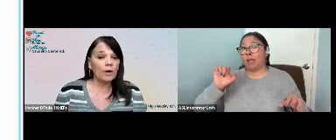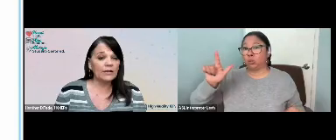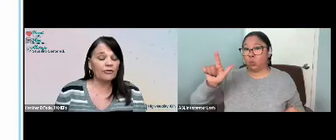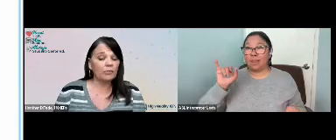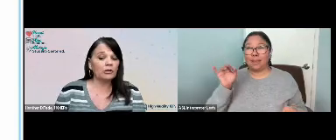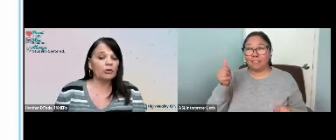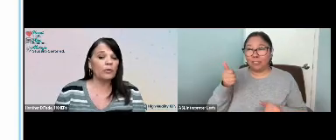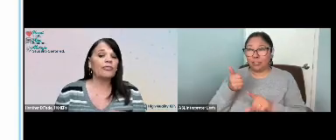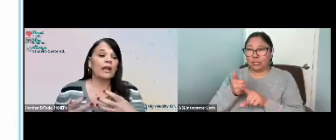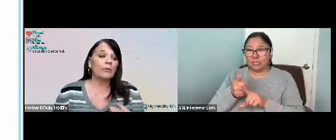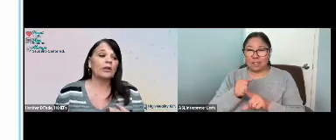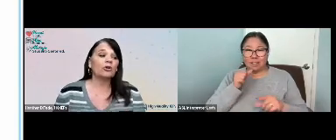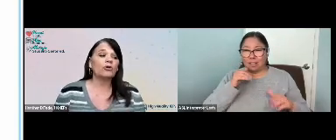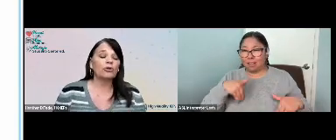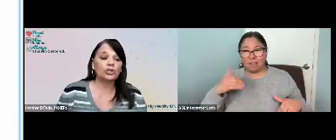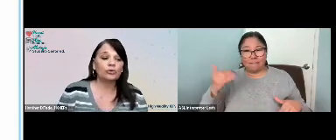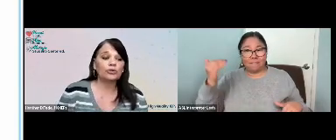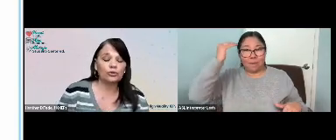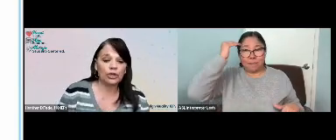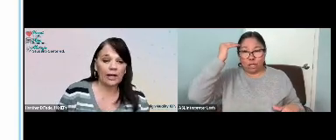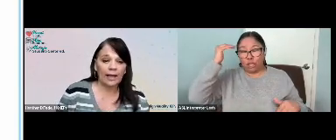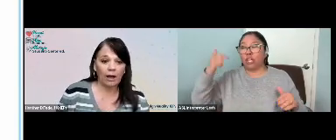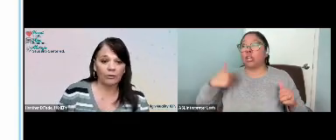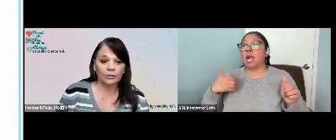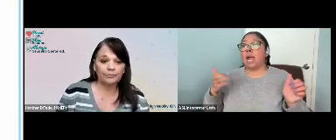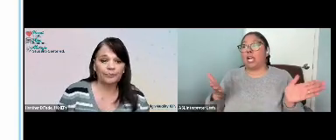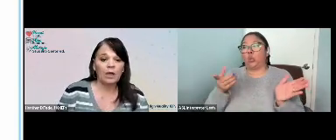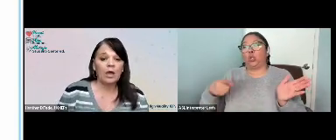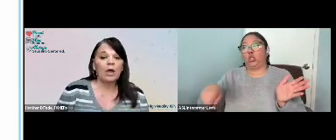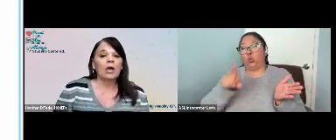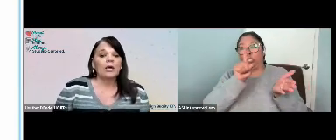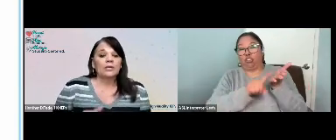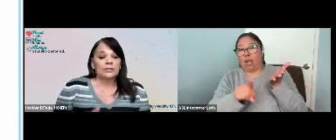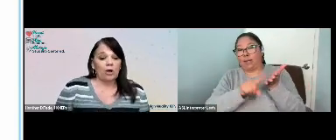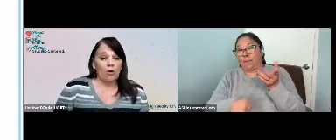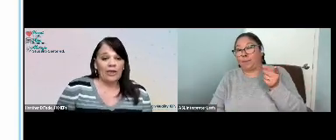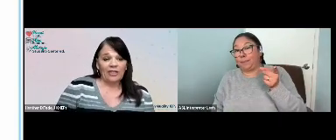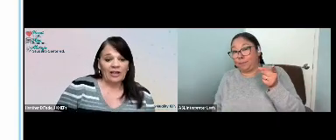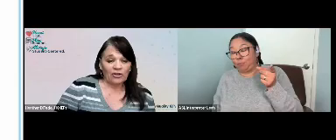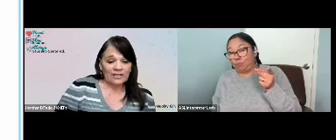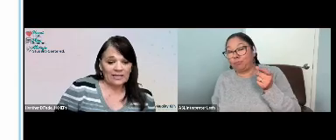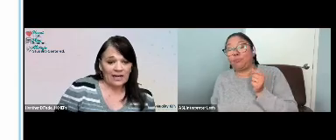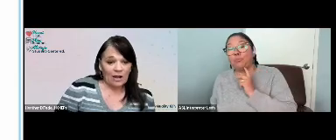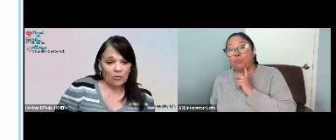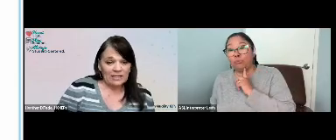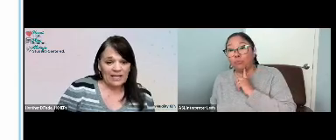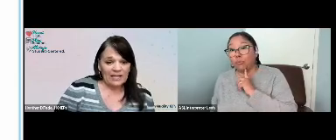not already familiar with that I would encourage you to check out. So, I think Kristin and I will